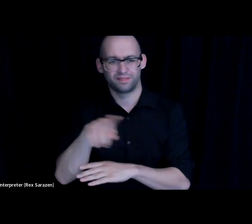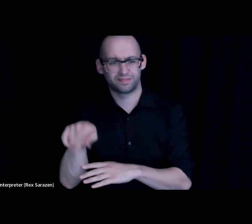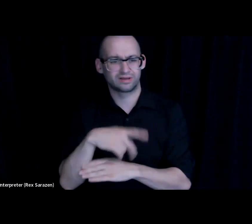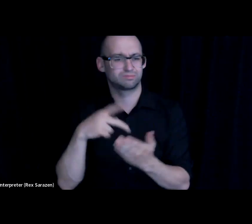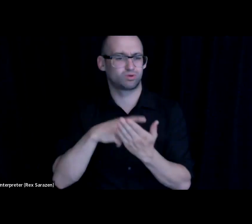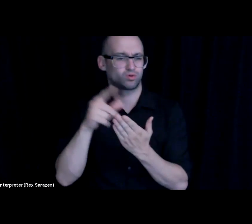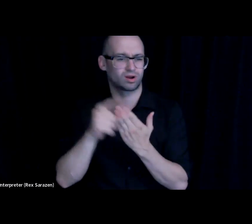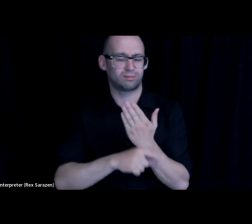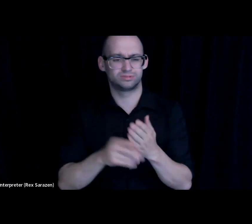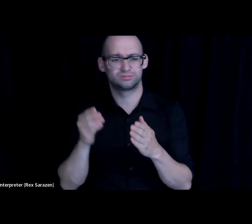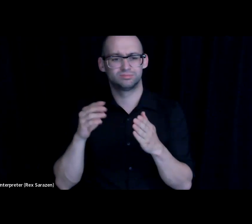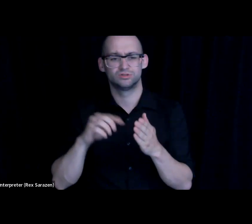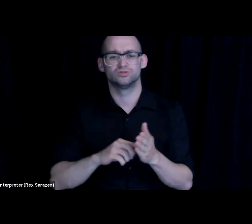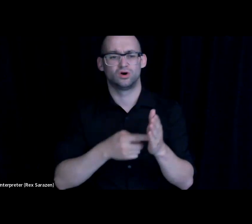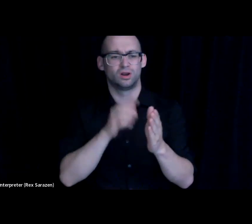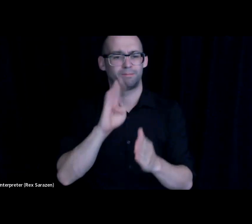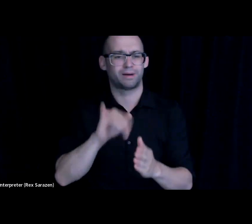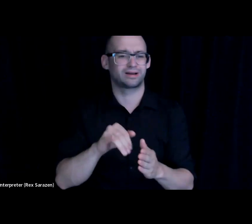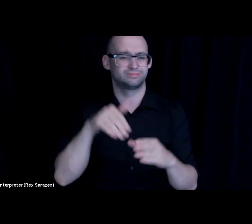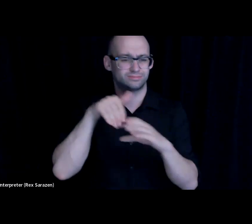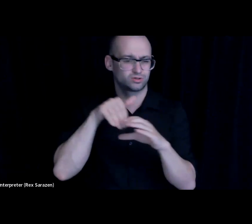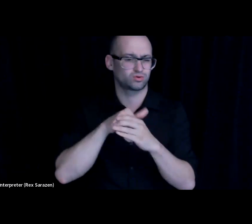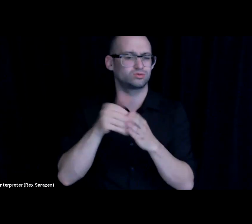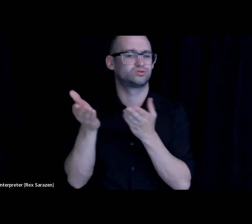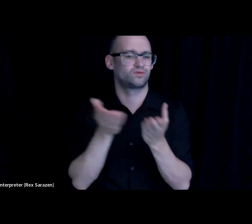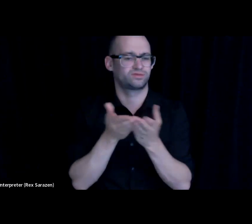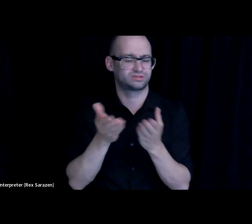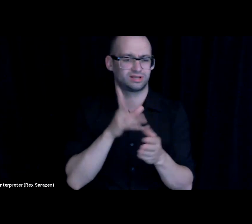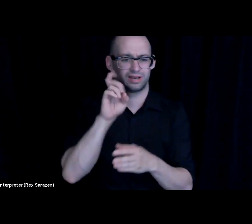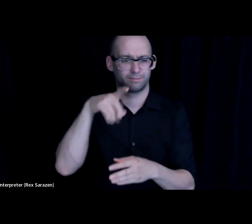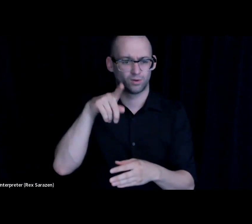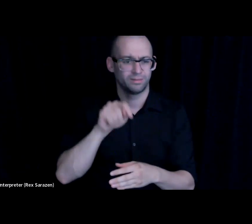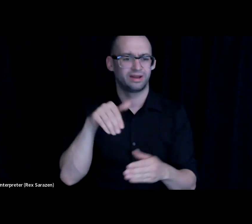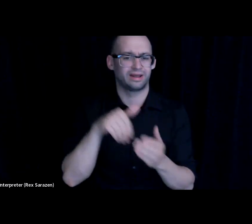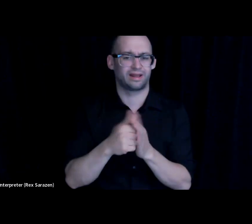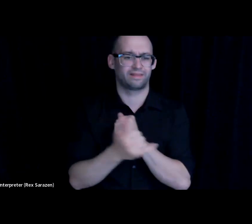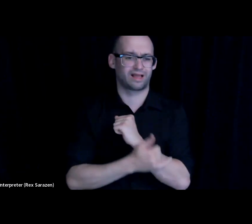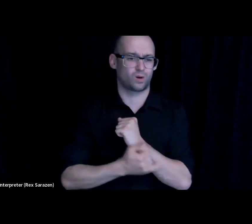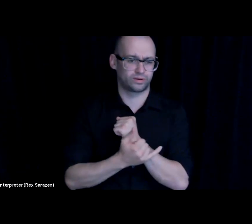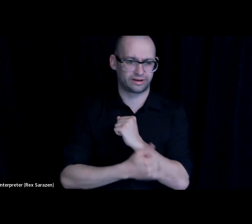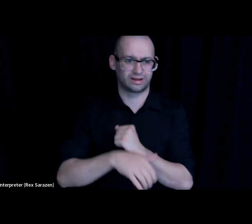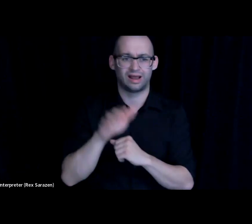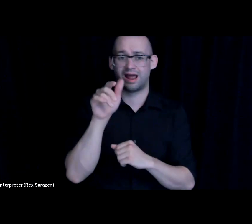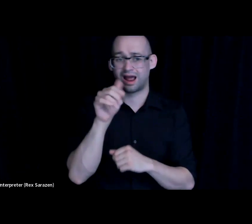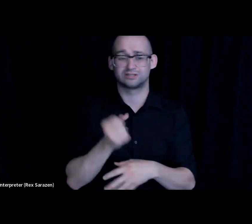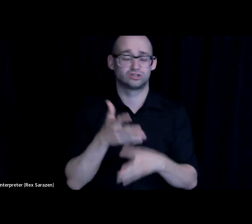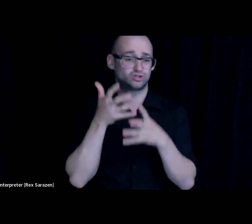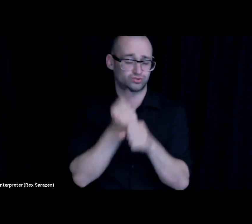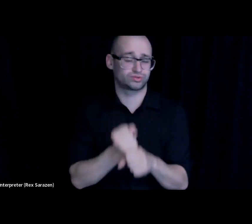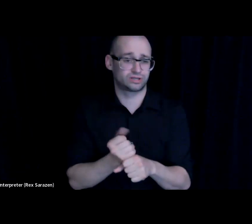spearheaded by the Internal Services Department at the county and as a trusted partner, Lako